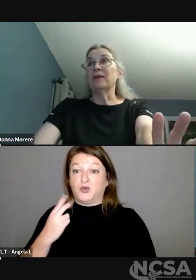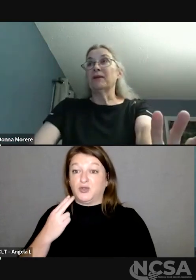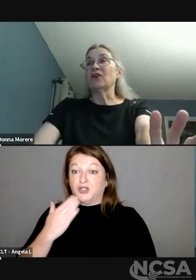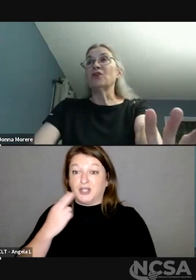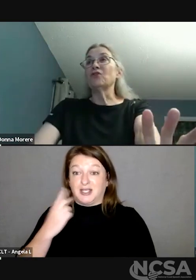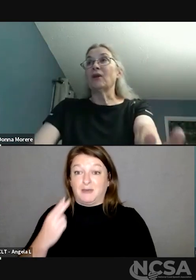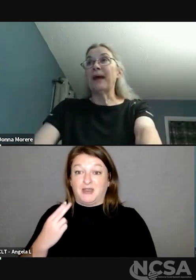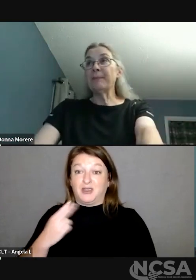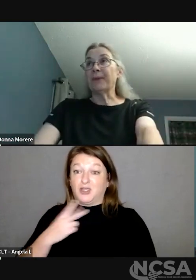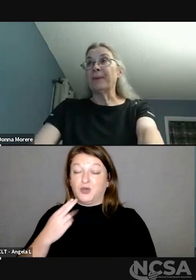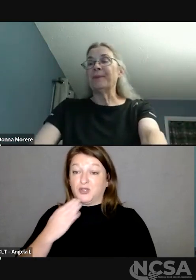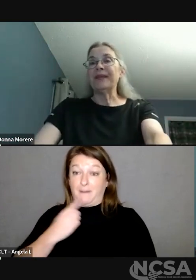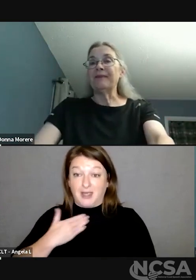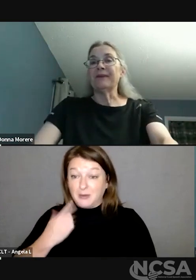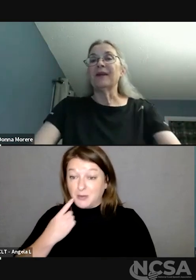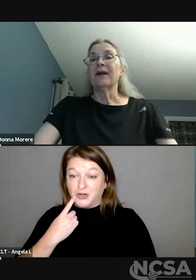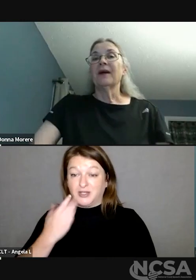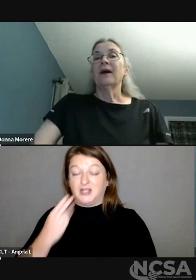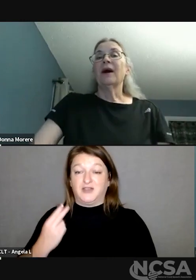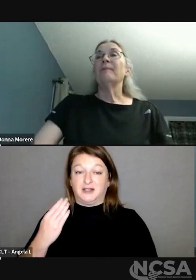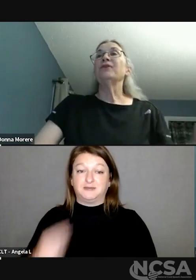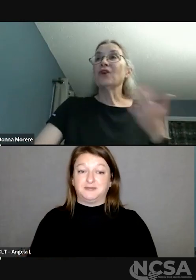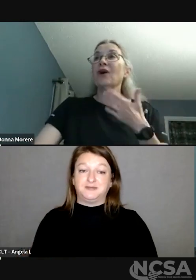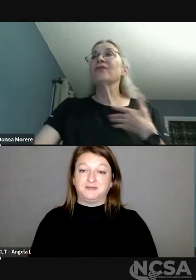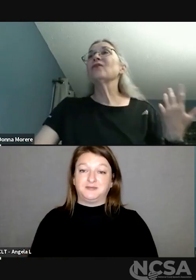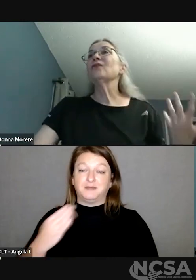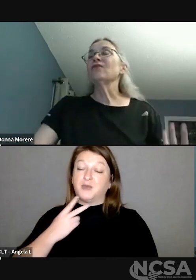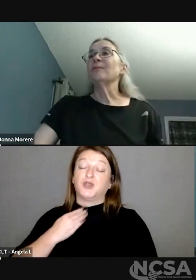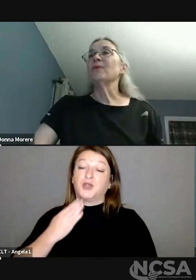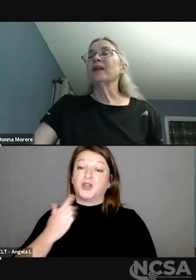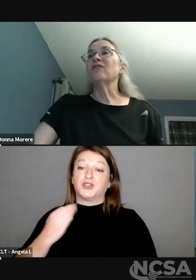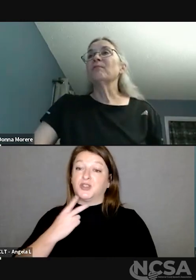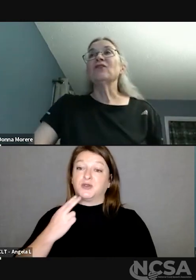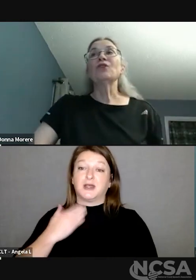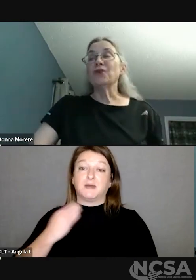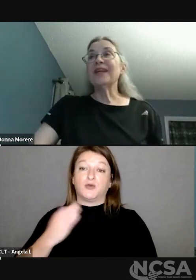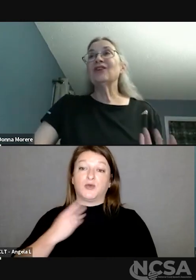the cues on paper, even. But you can also use them in running speech which you can't